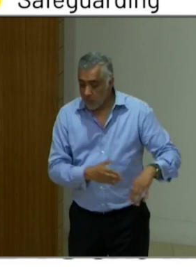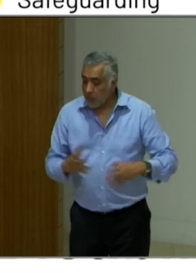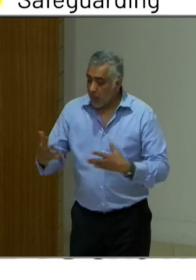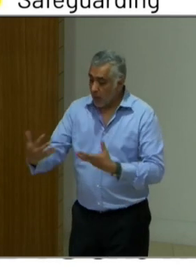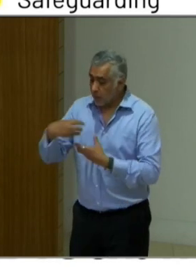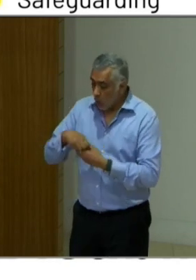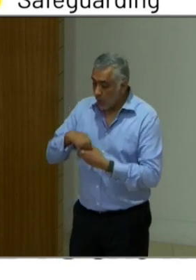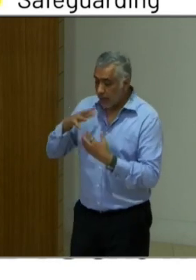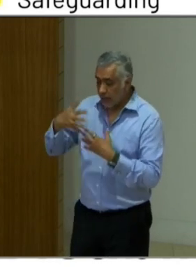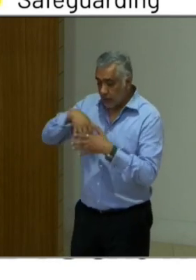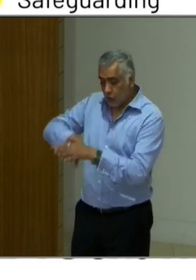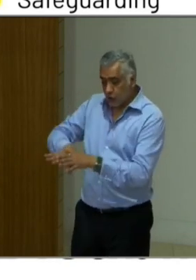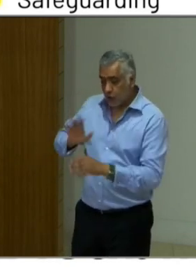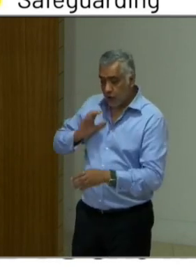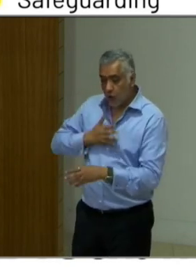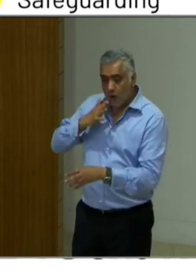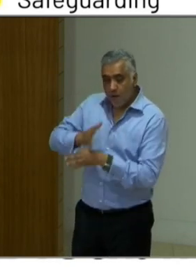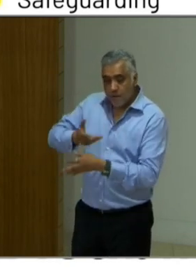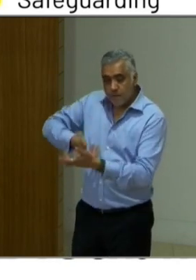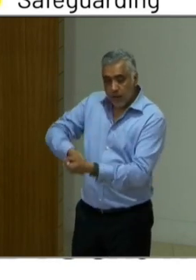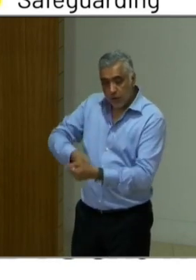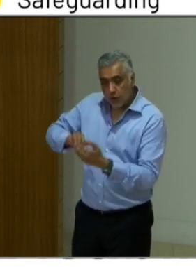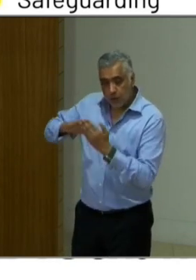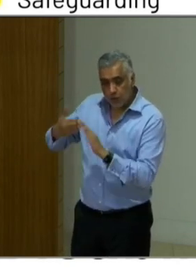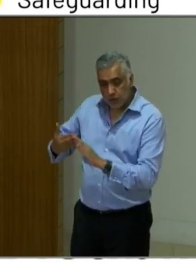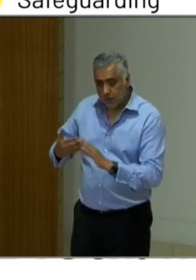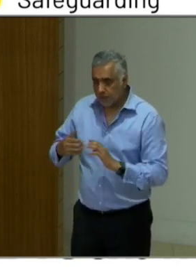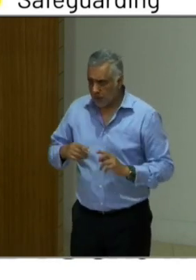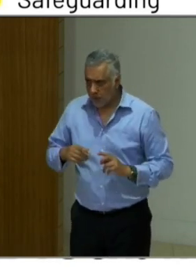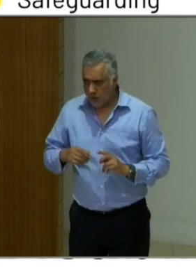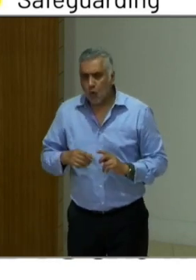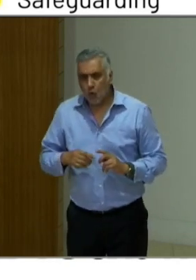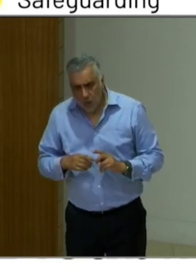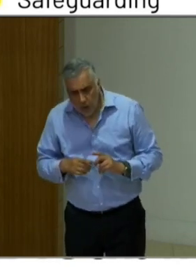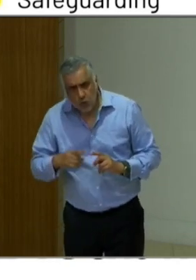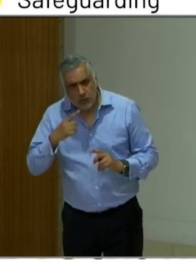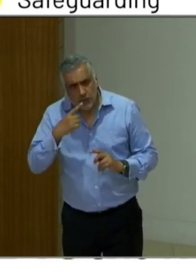in our faith community. When we say that safeguarding is an